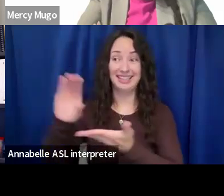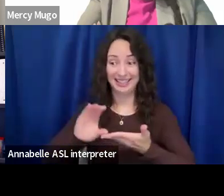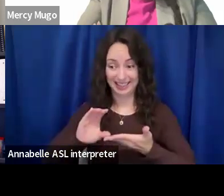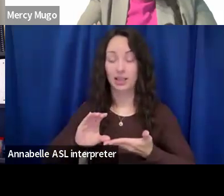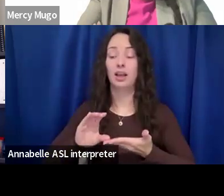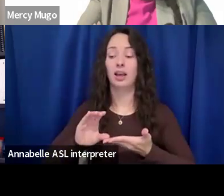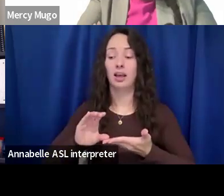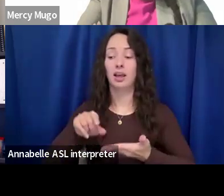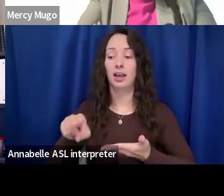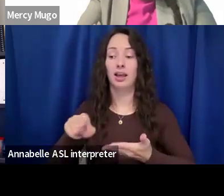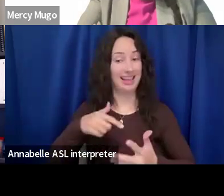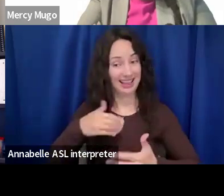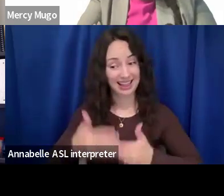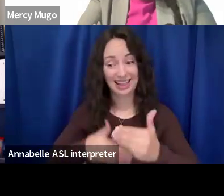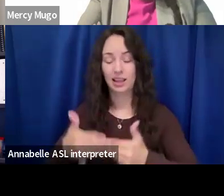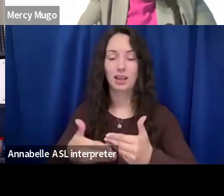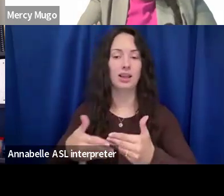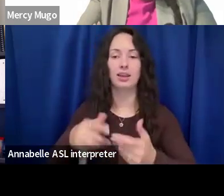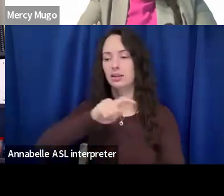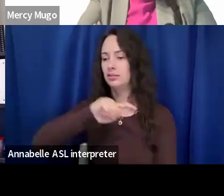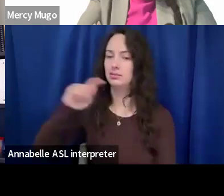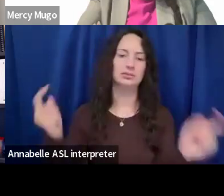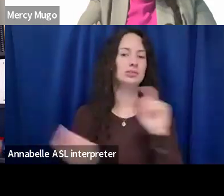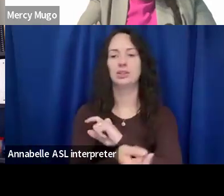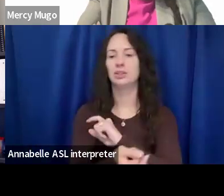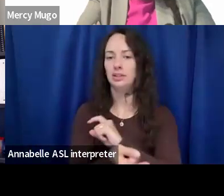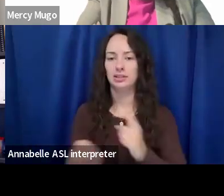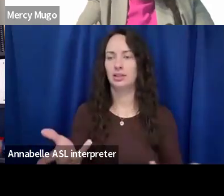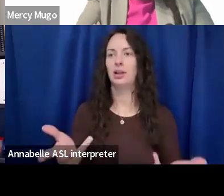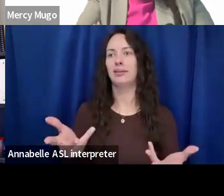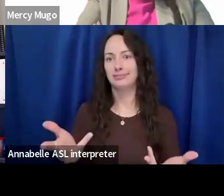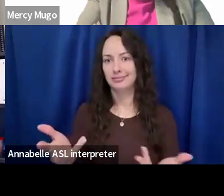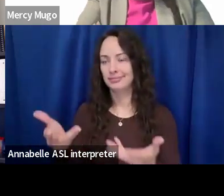just about everybody we had. We had a dedicated advisor, a dedicated counselor and a dedicated